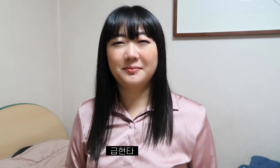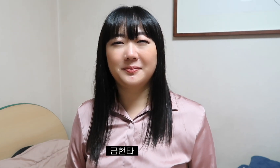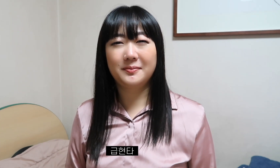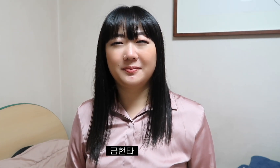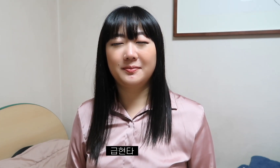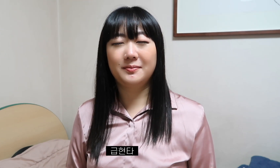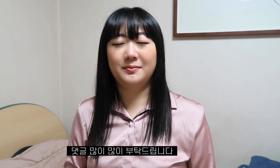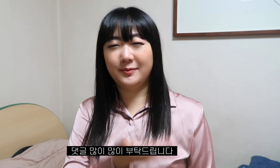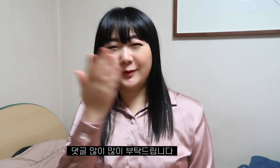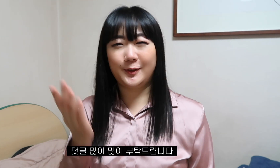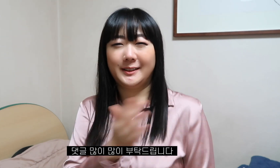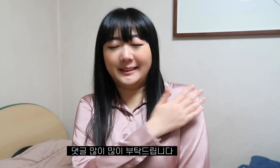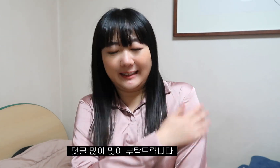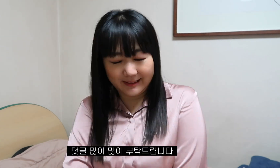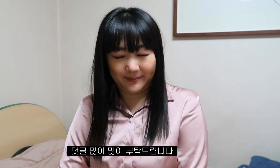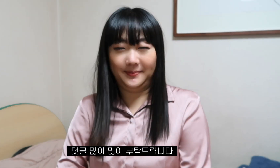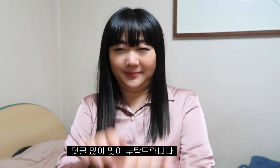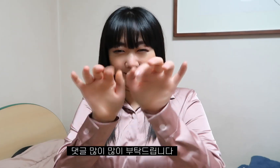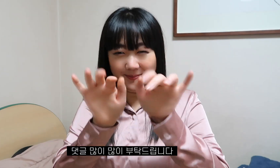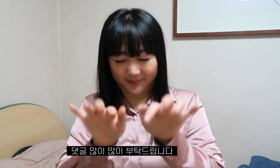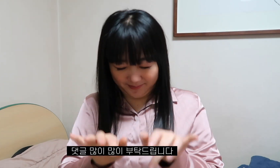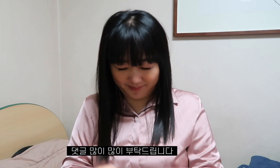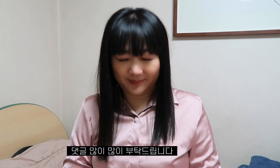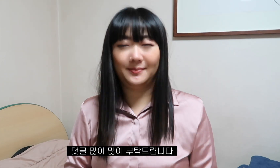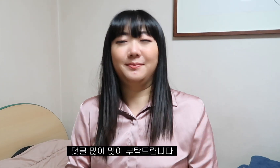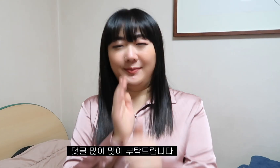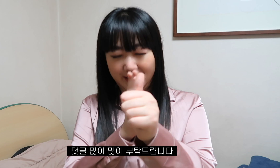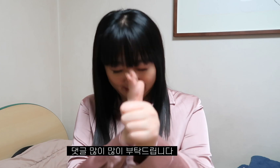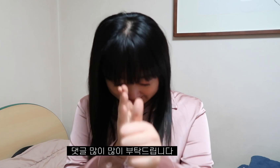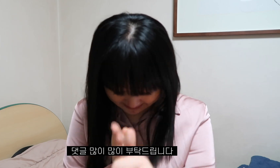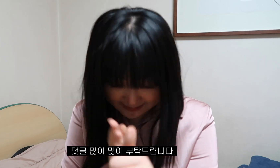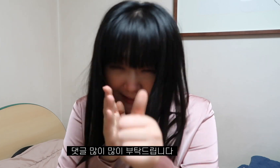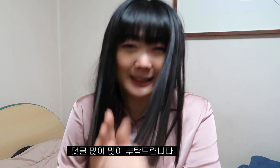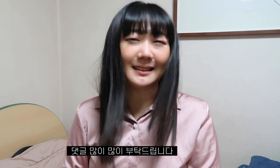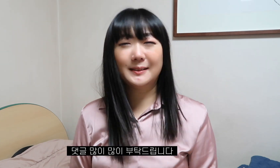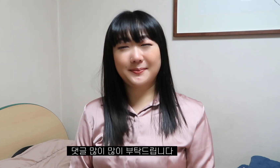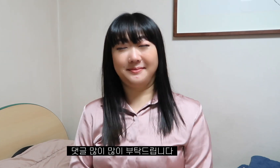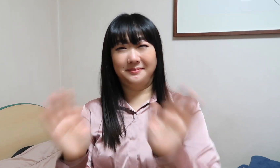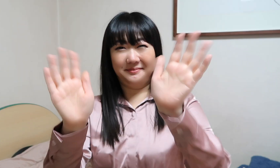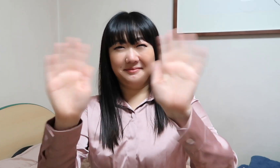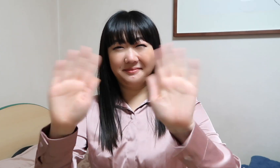Thank you very much for your comments.